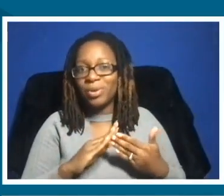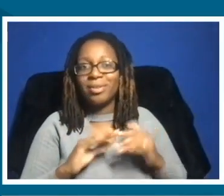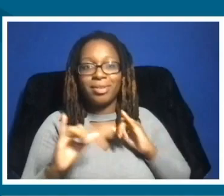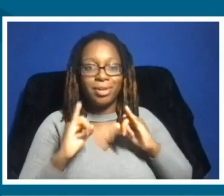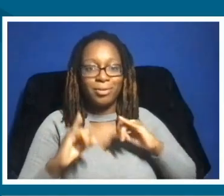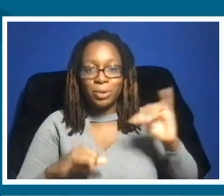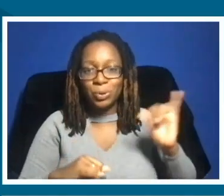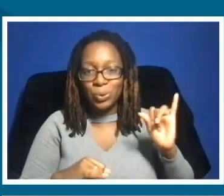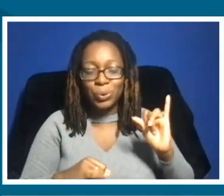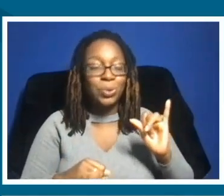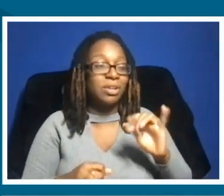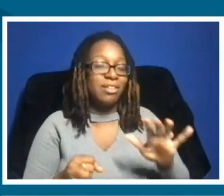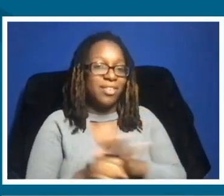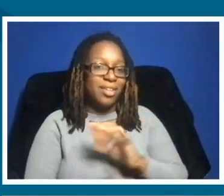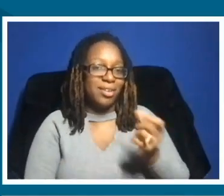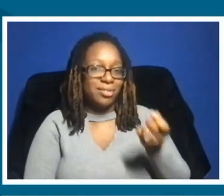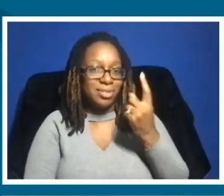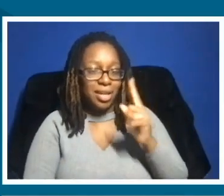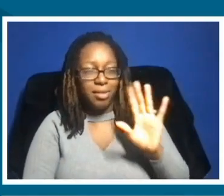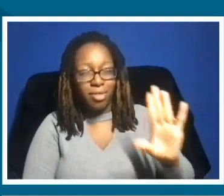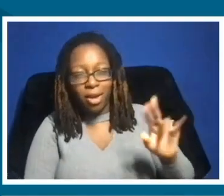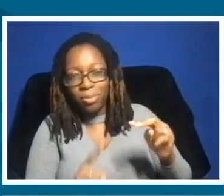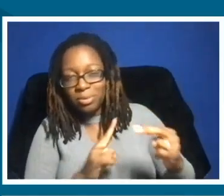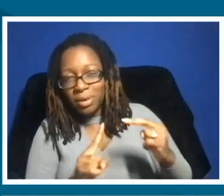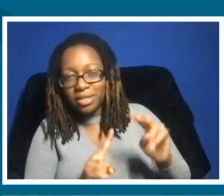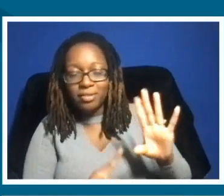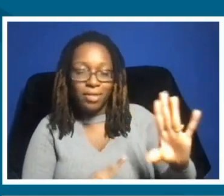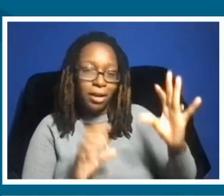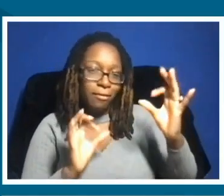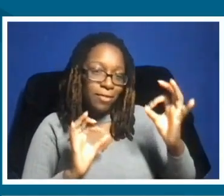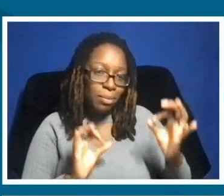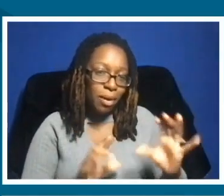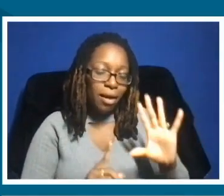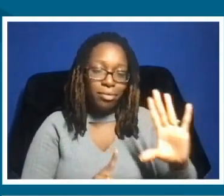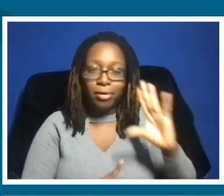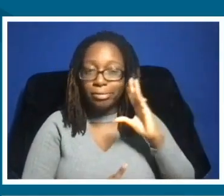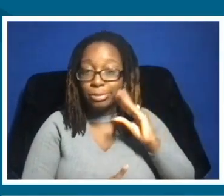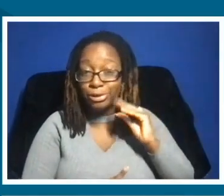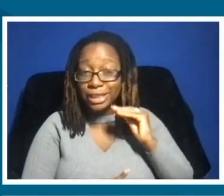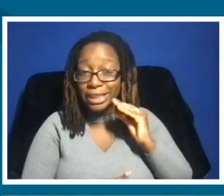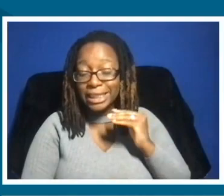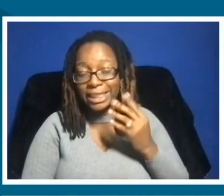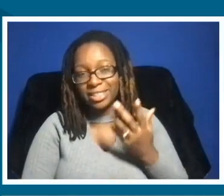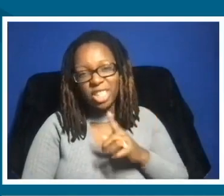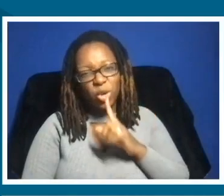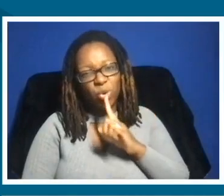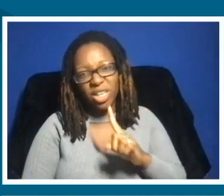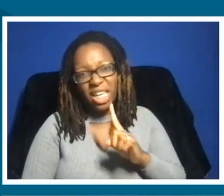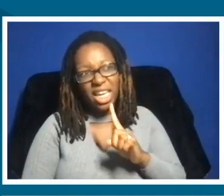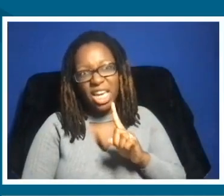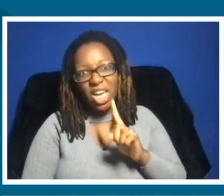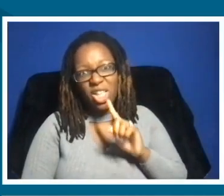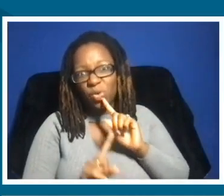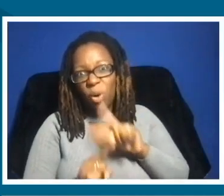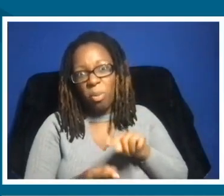their experience of it was so um that is like a 50 50-page report